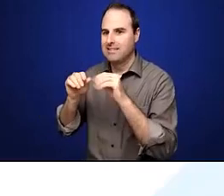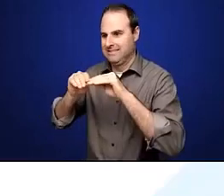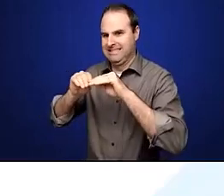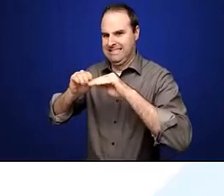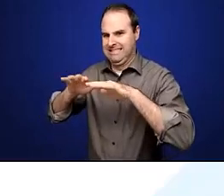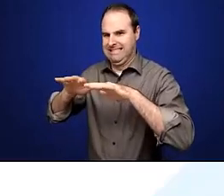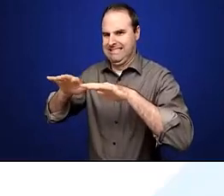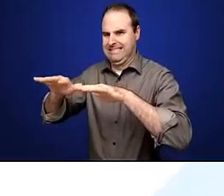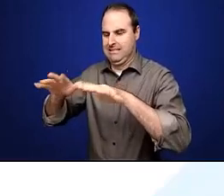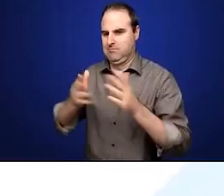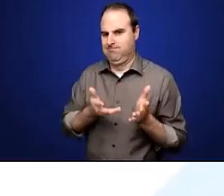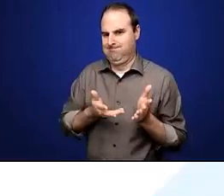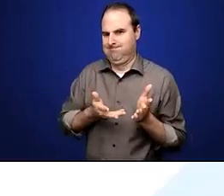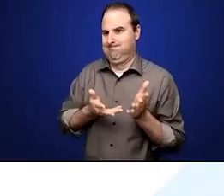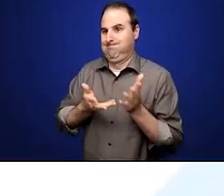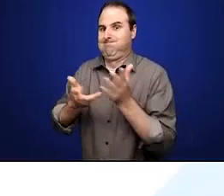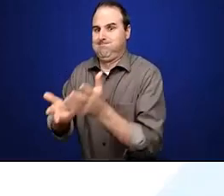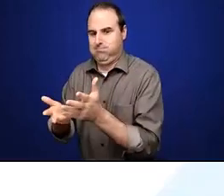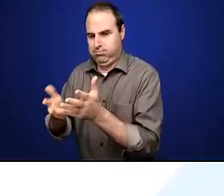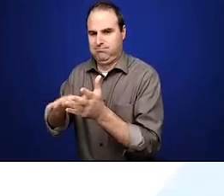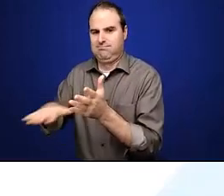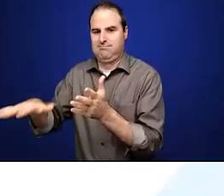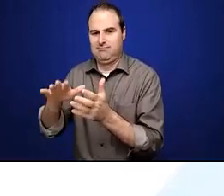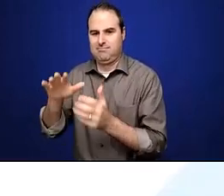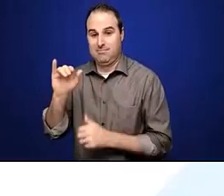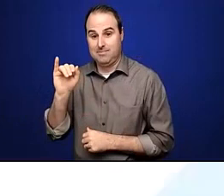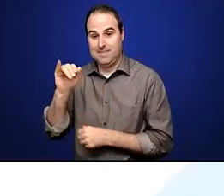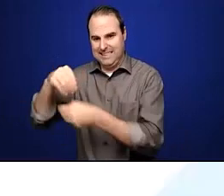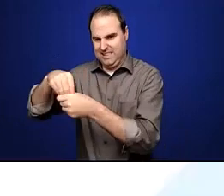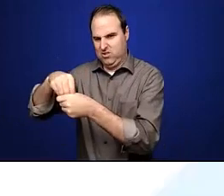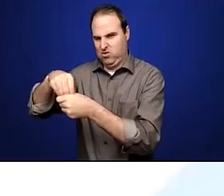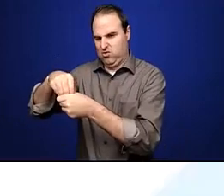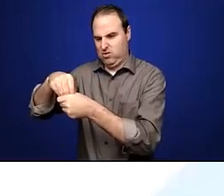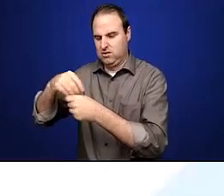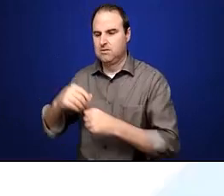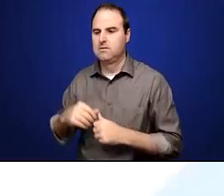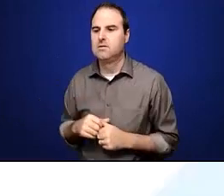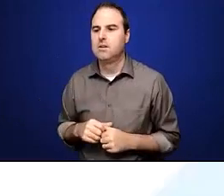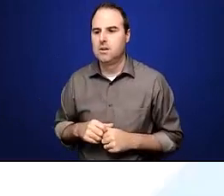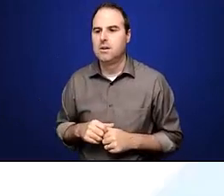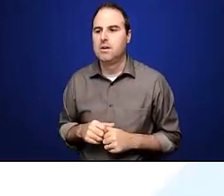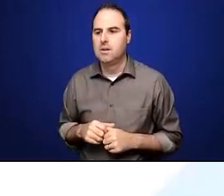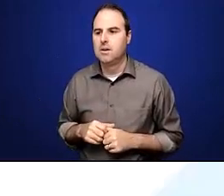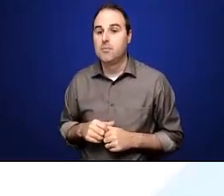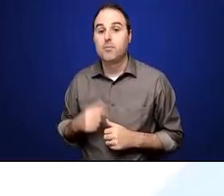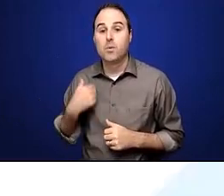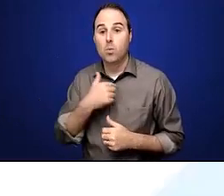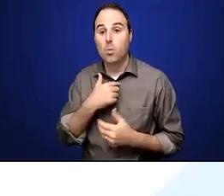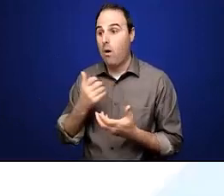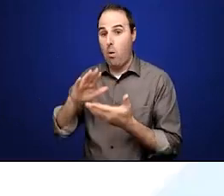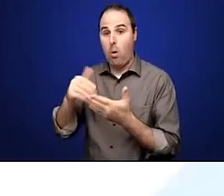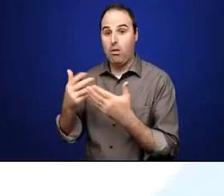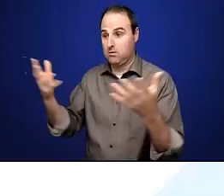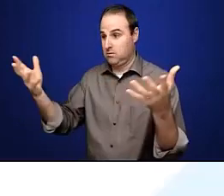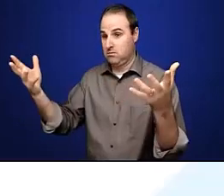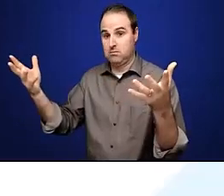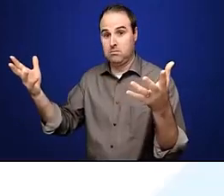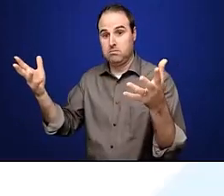And now, we wanted to do that because it's been very successful, is that we wanted to bring everyone together, so not just clinicians, but people with lived experience.